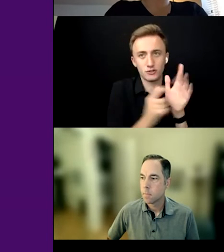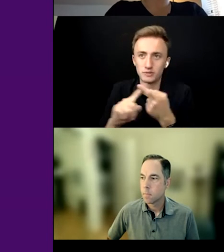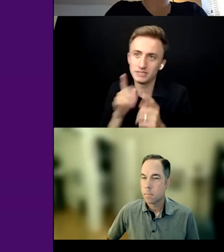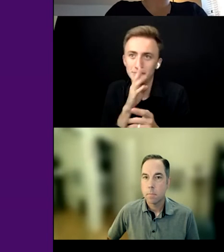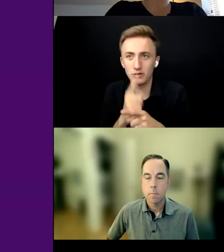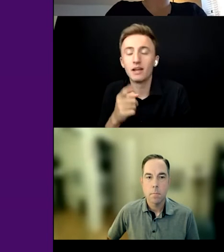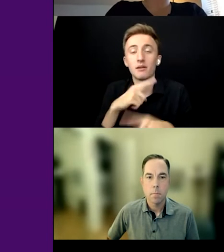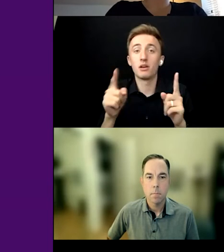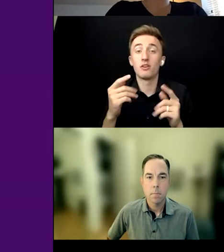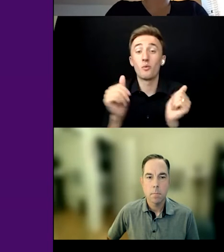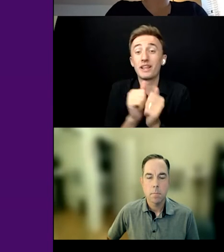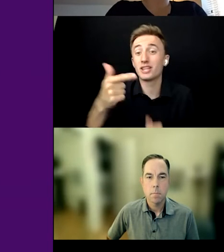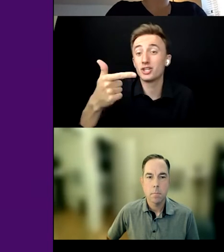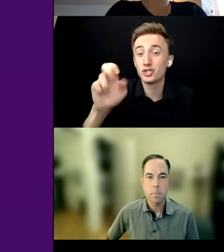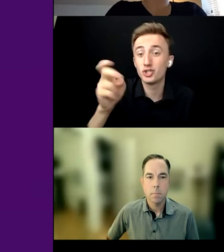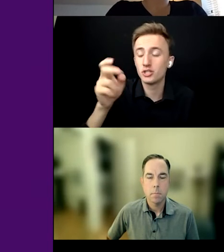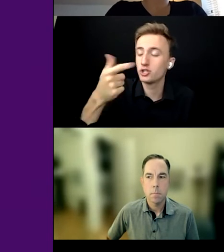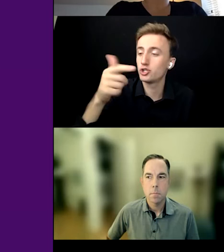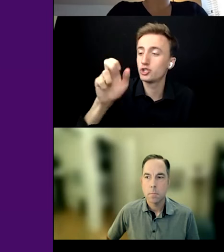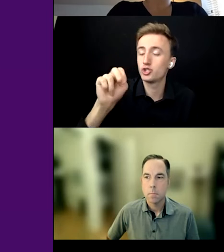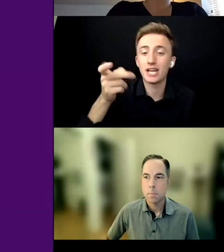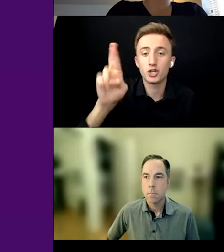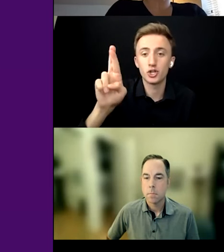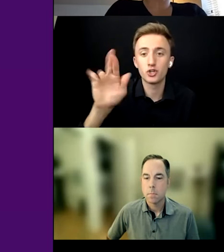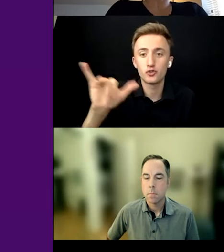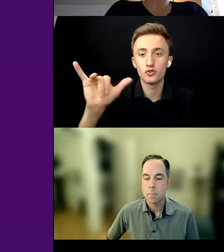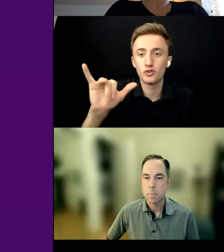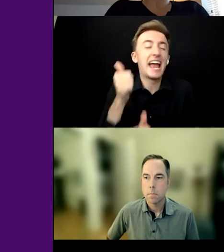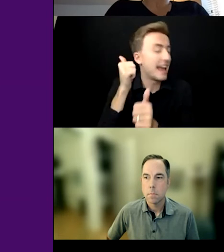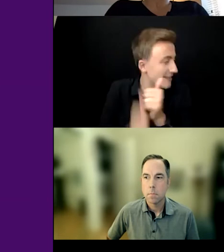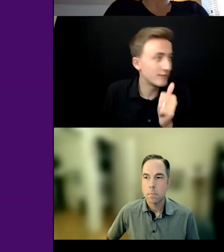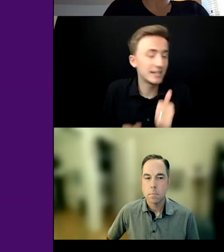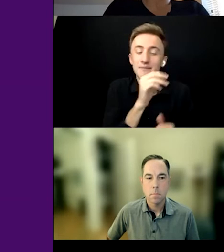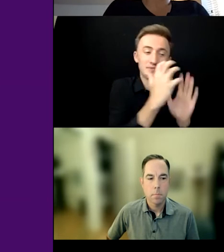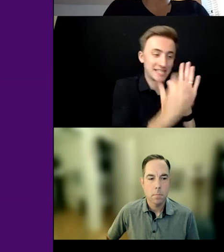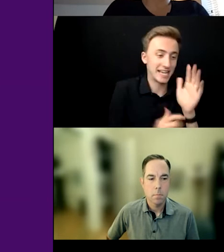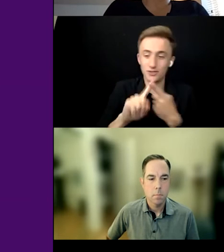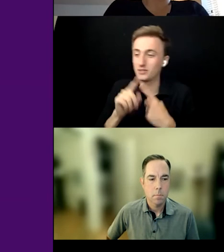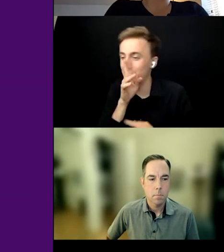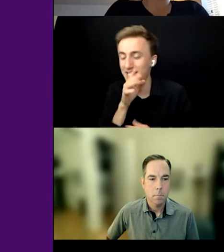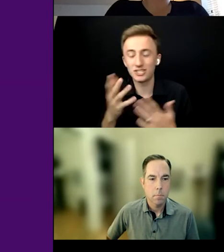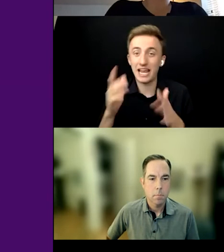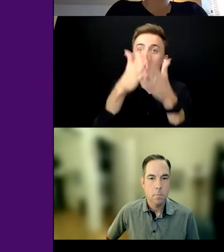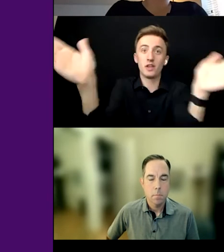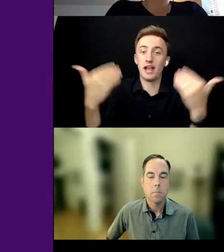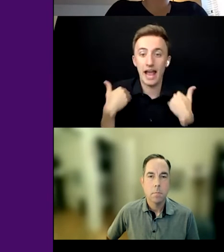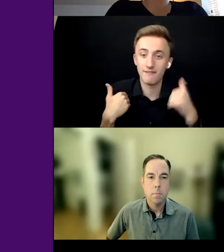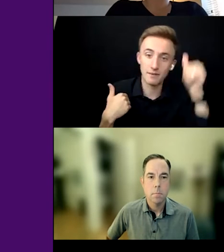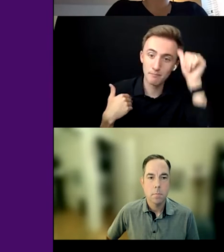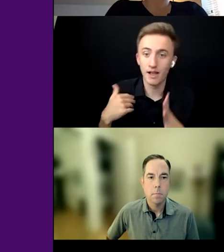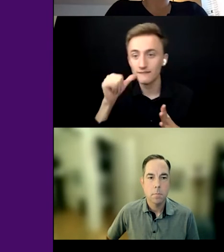gender front, almost every single text to speech engine out there has male/female gender options